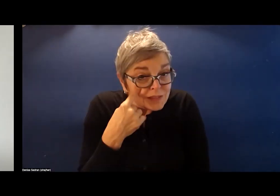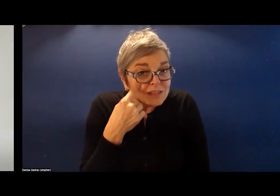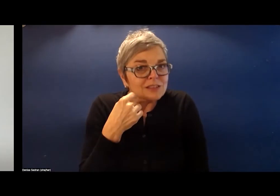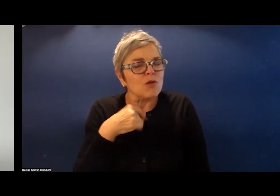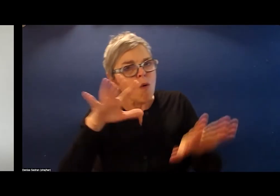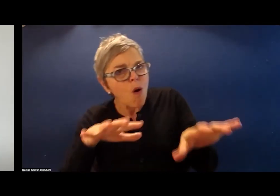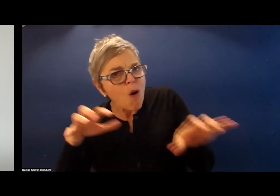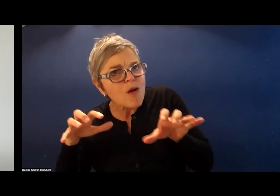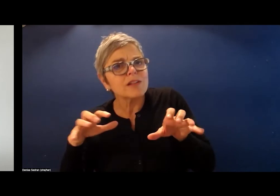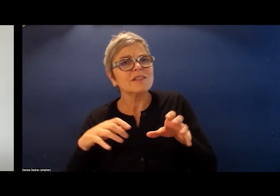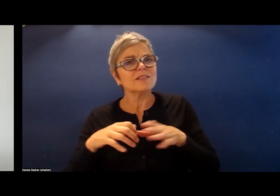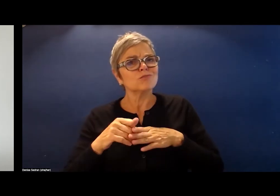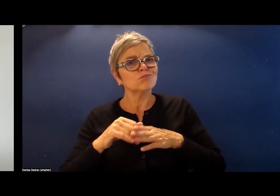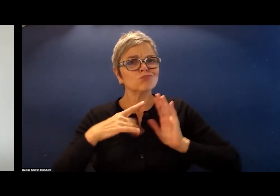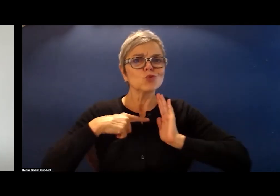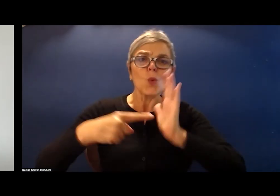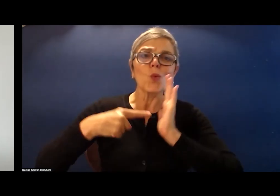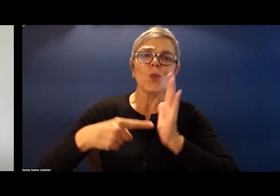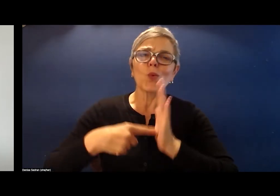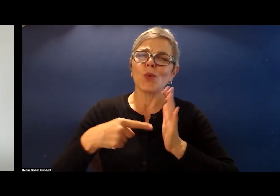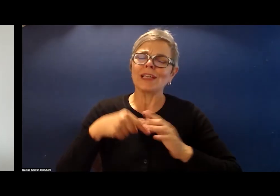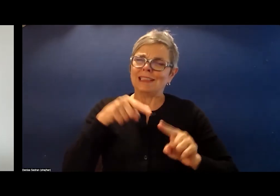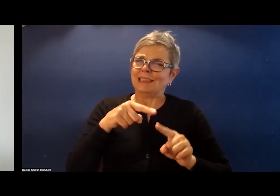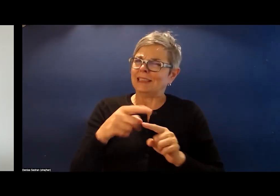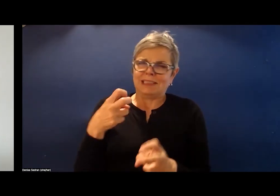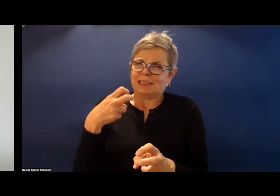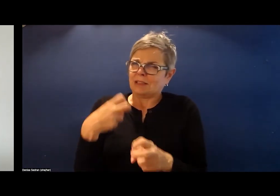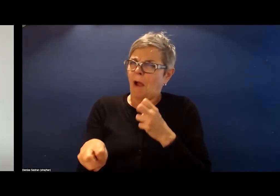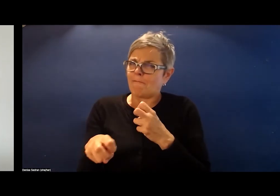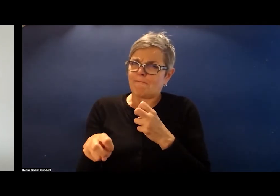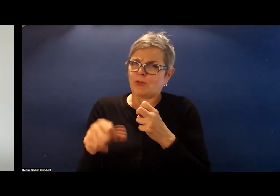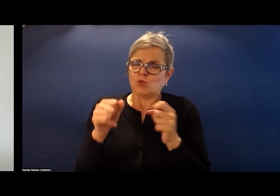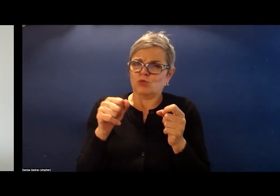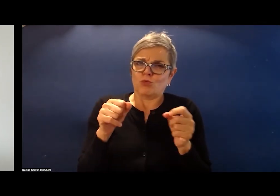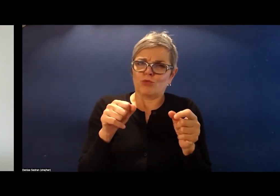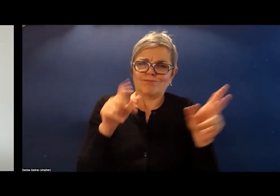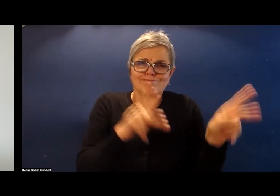Though I know some people are doing it well, but I would be curious to know what would happen if we were in person